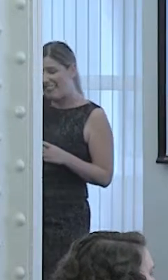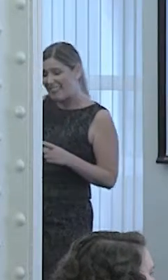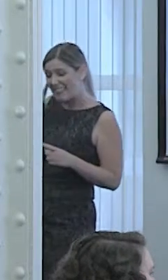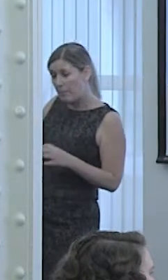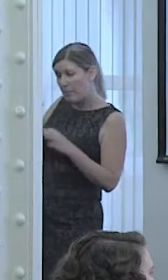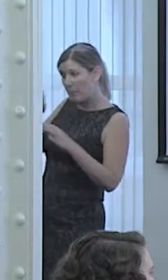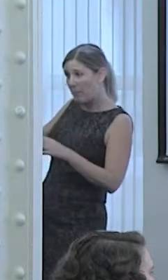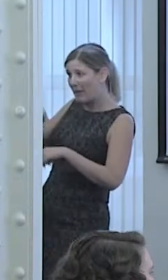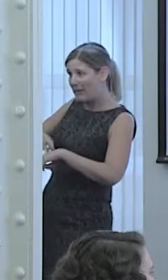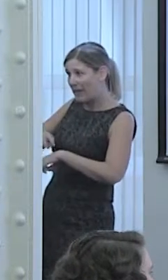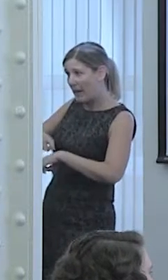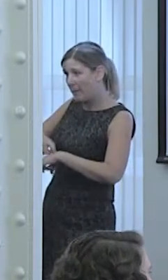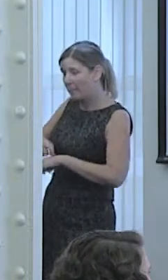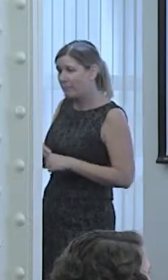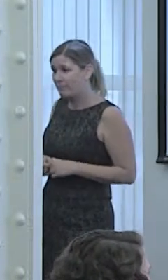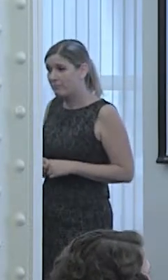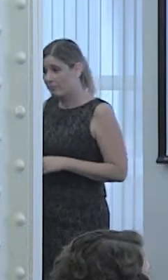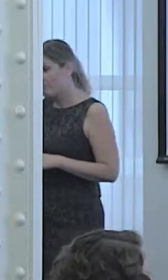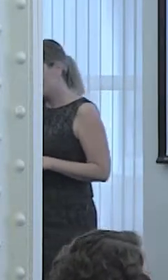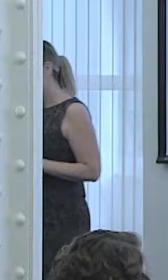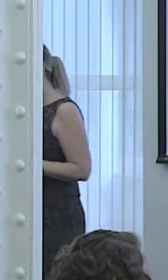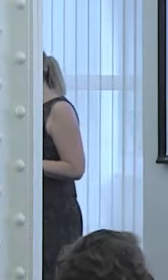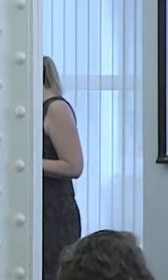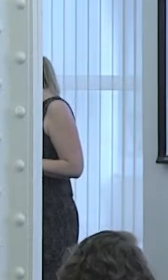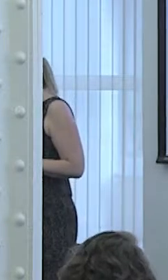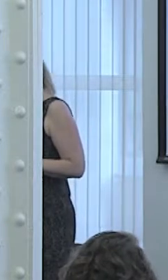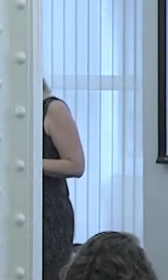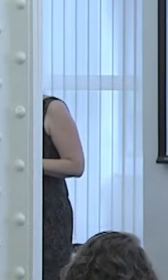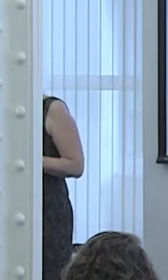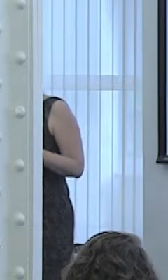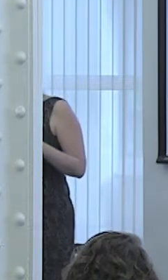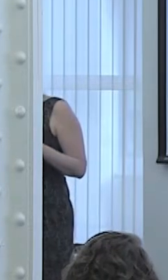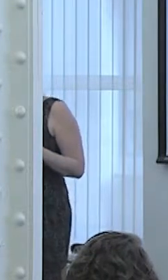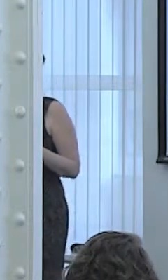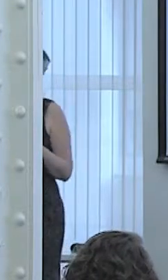Right on time? Okay. So here are the ways to contact me.